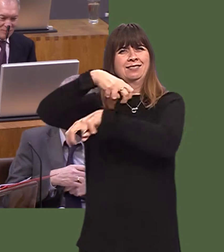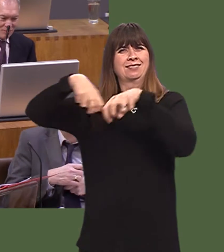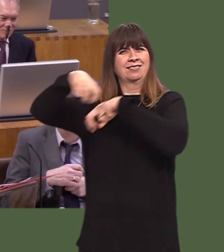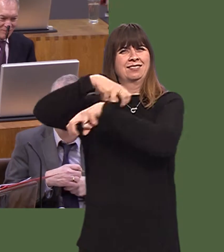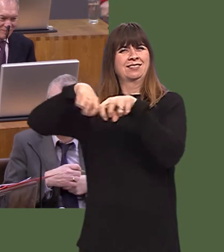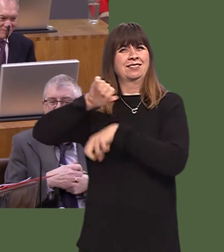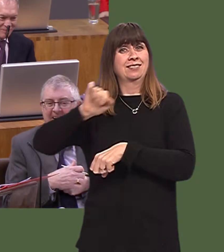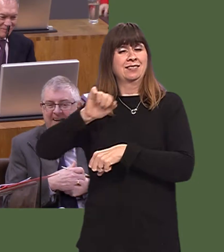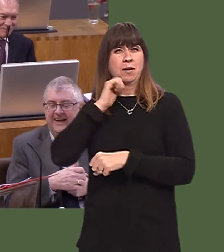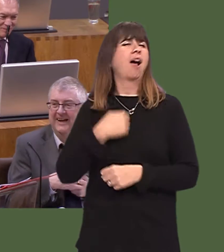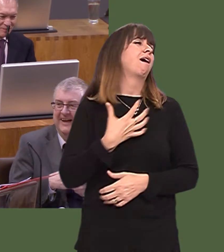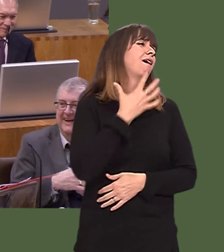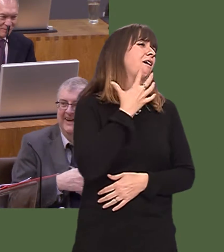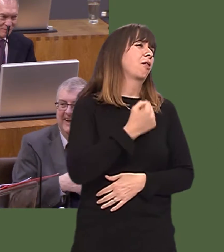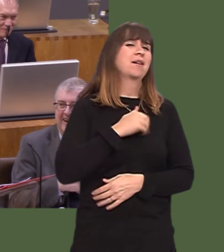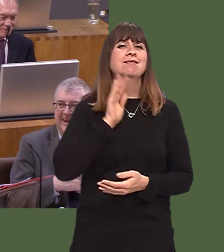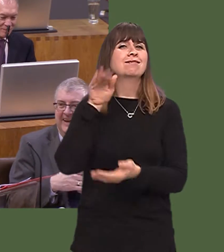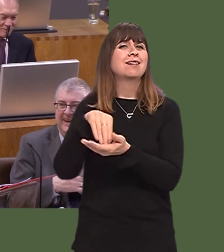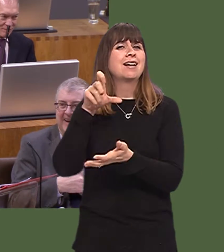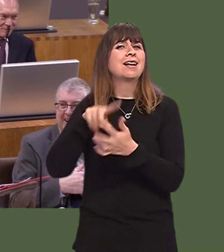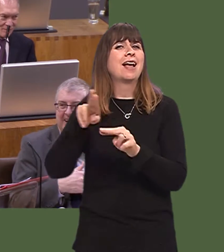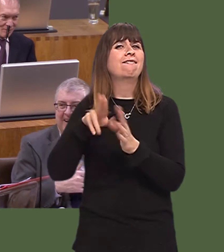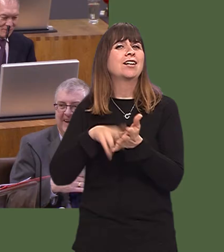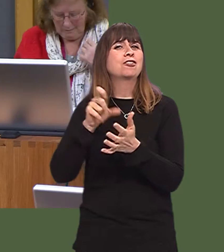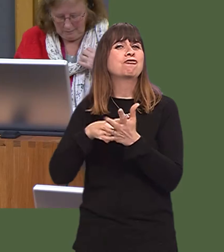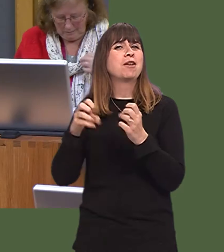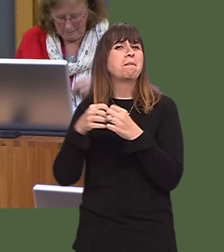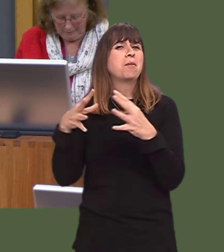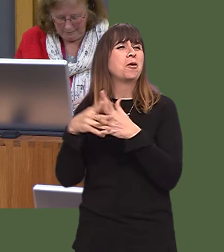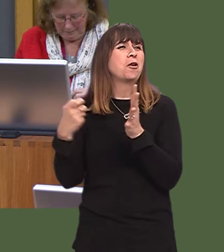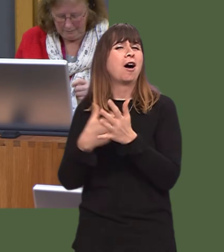I hope to always receive a warm welcome in Cefn Cribwr, because, at one time, that village